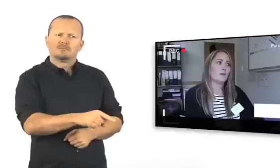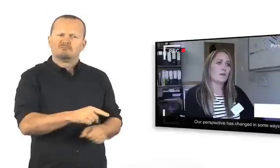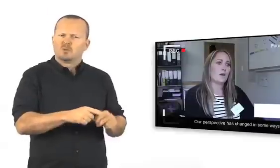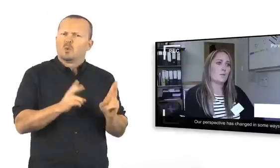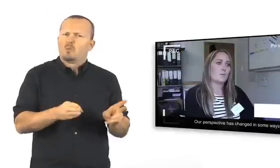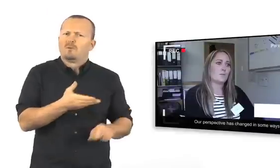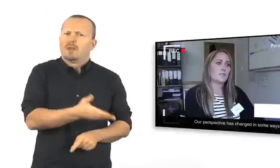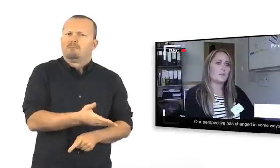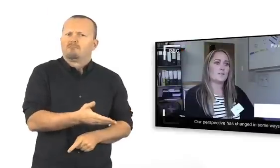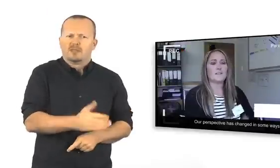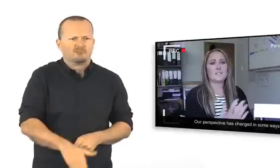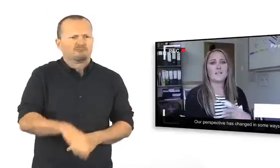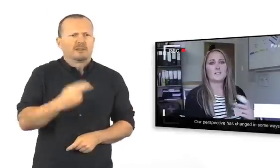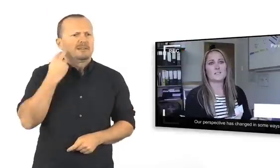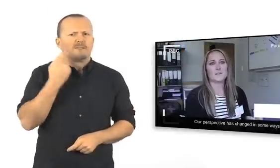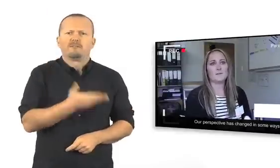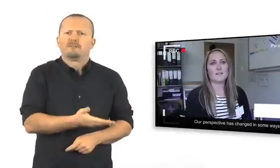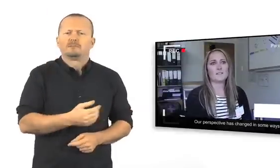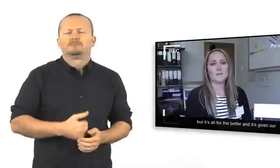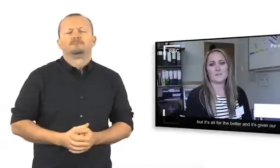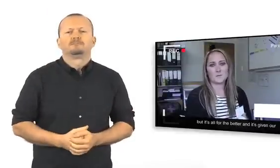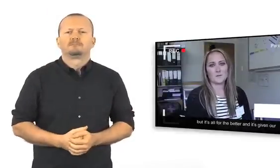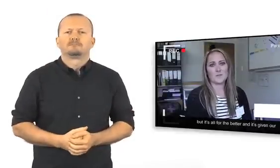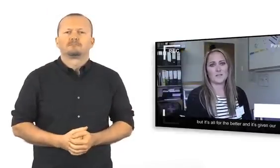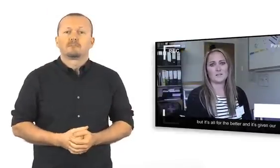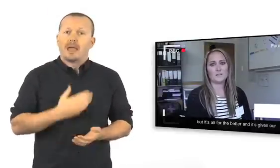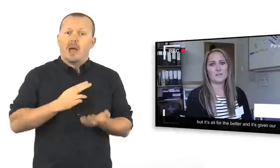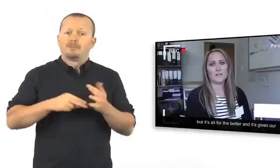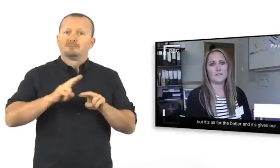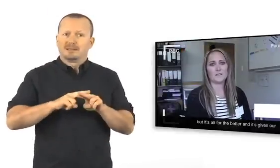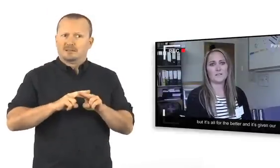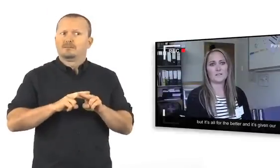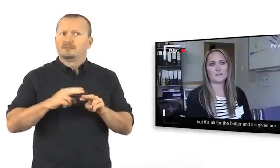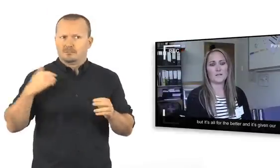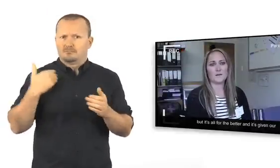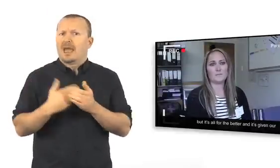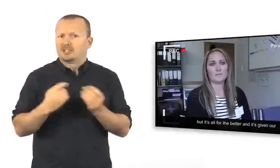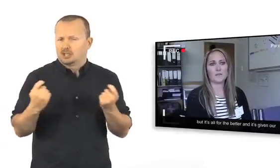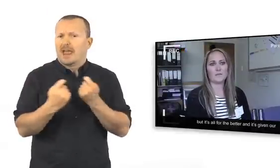Ellie: Our perspective has changed in some ways but it’s all for the better and it’s